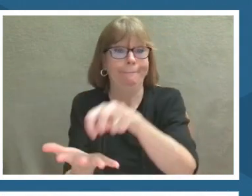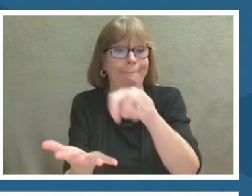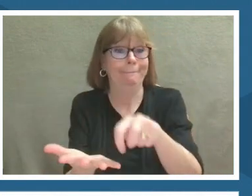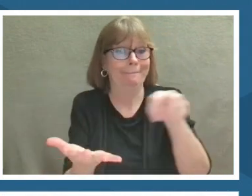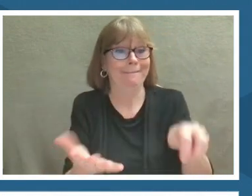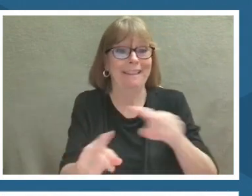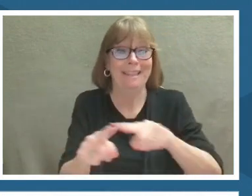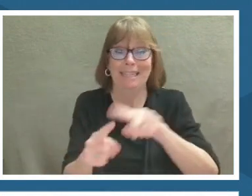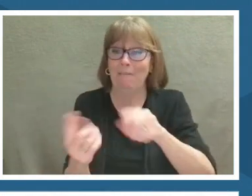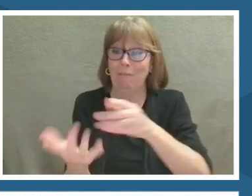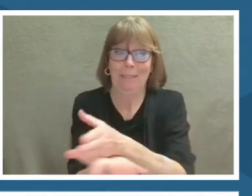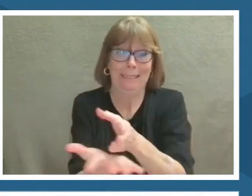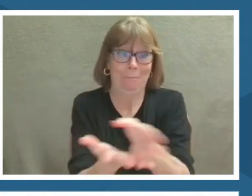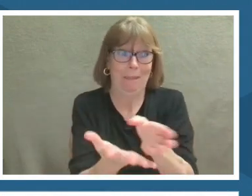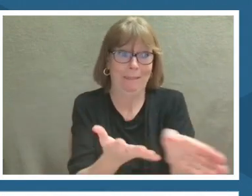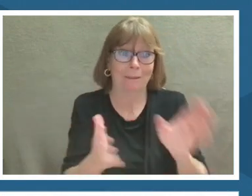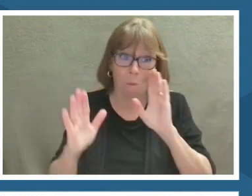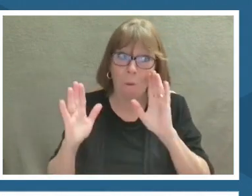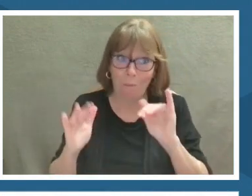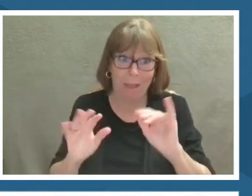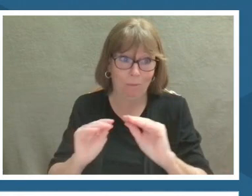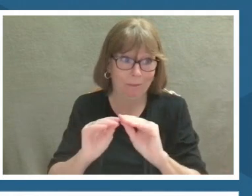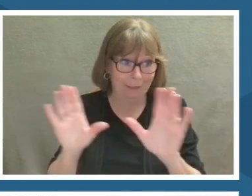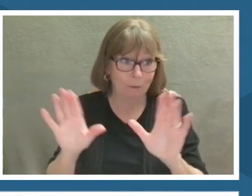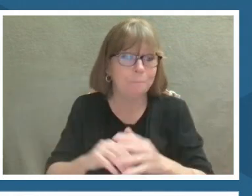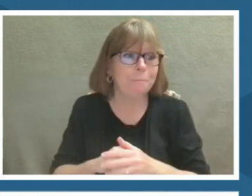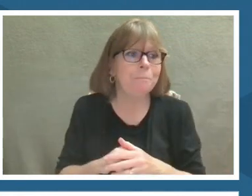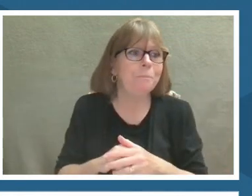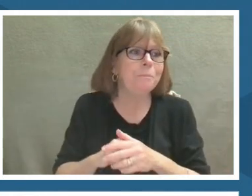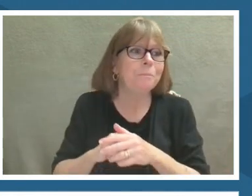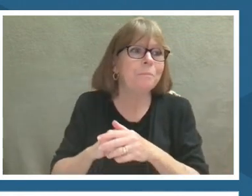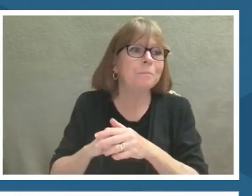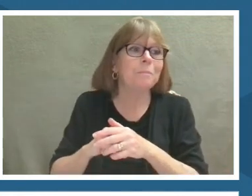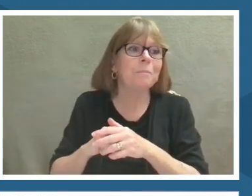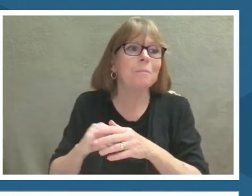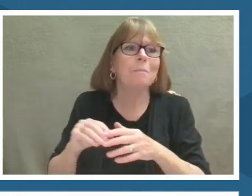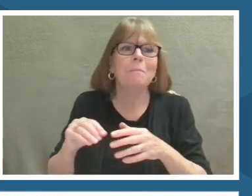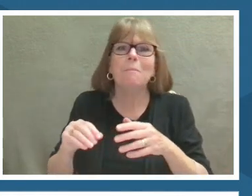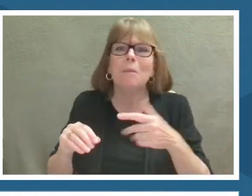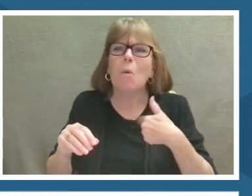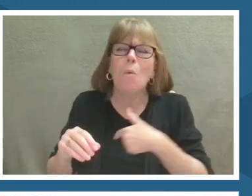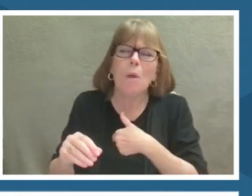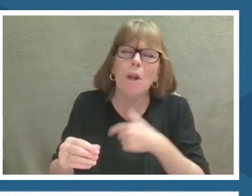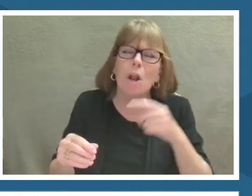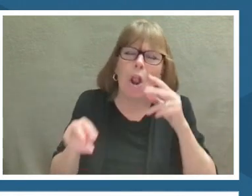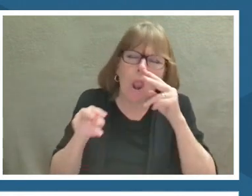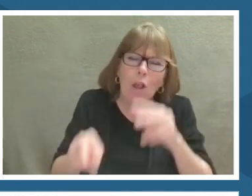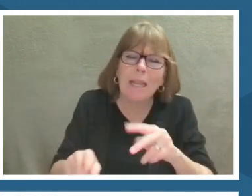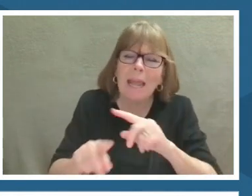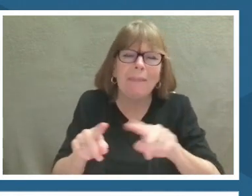and then to think about our solutions we're engaging in transdisciplinary